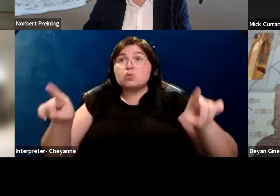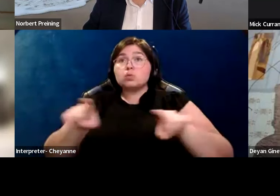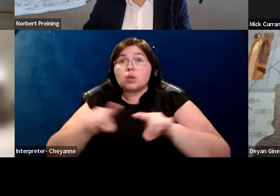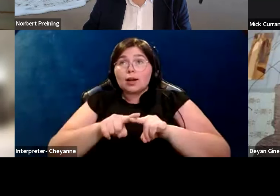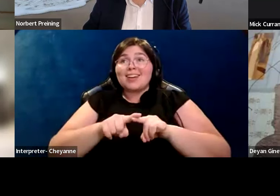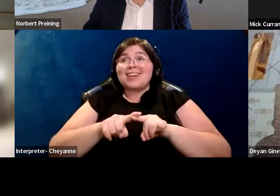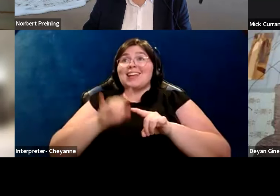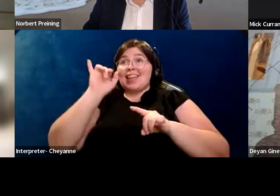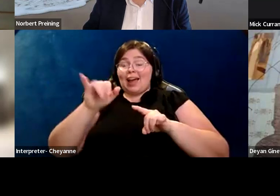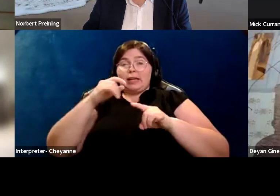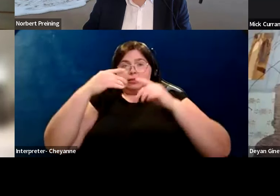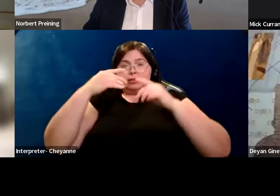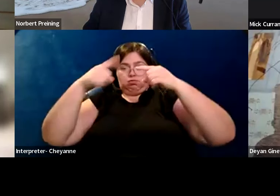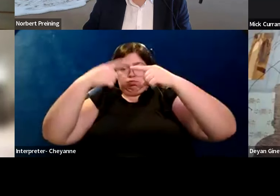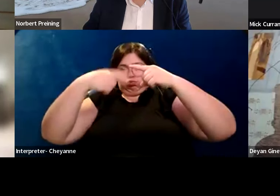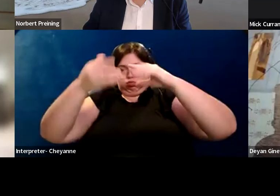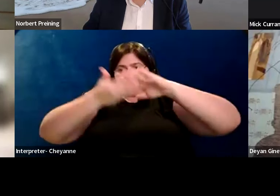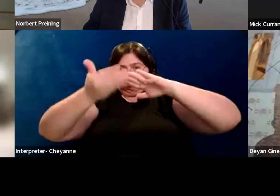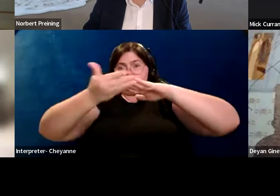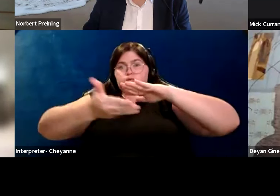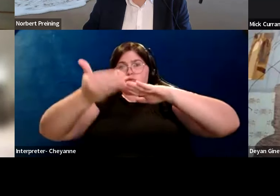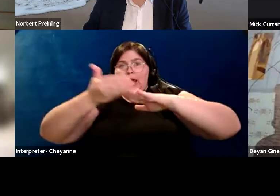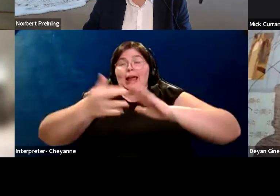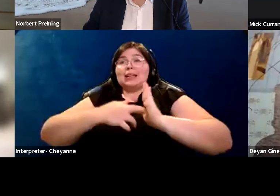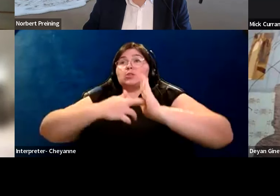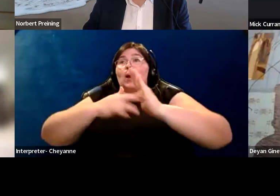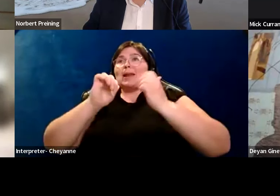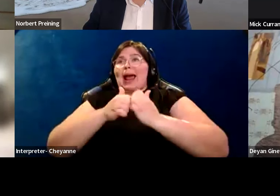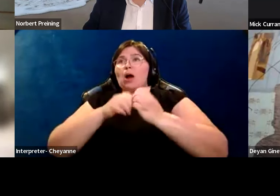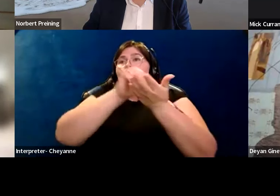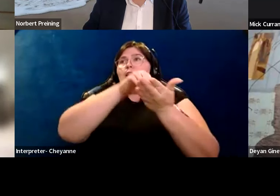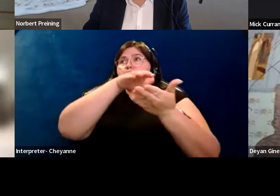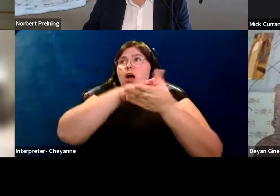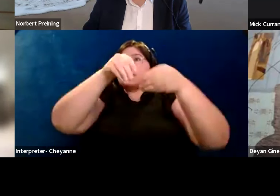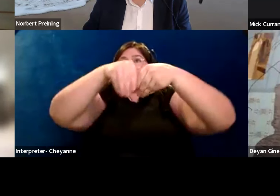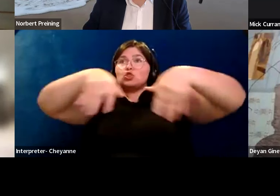and is represented as a document tree or a DOM, Document Object